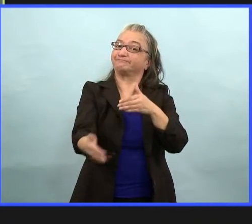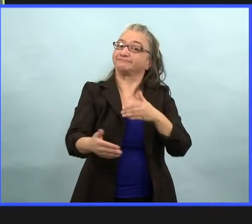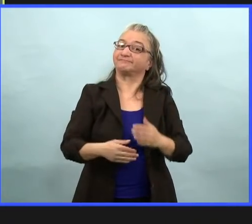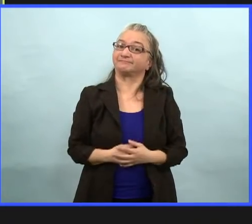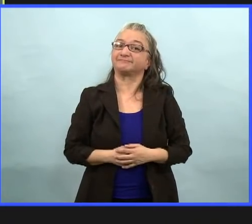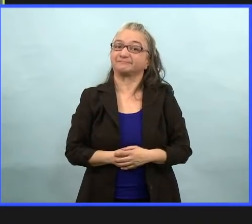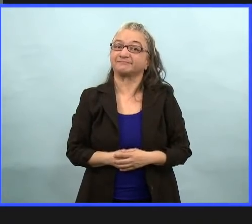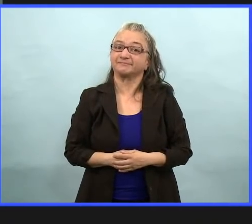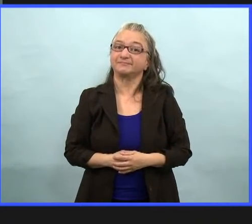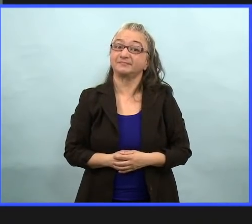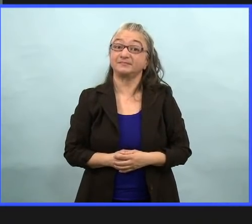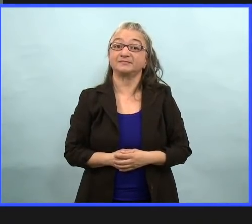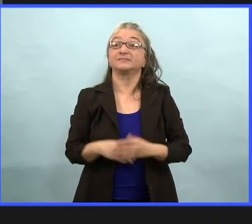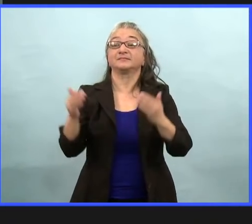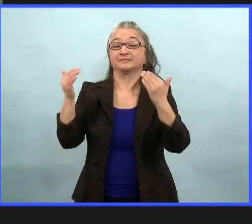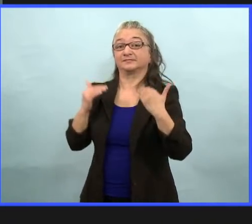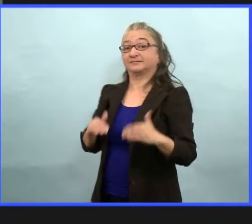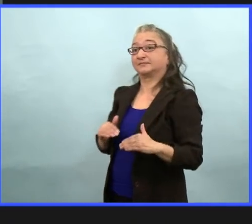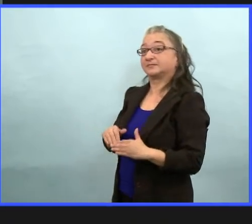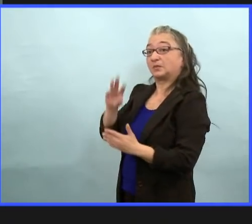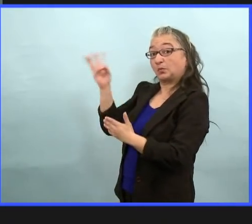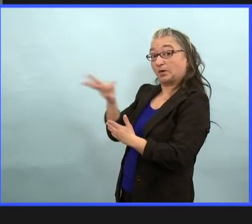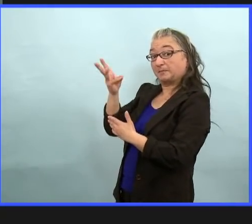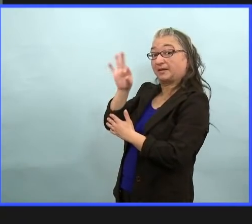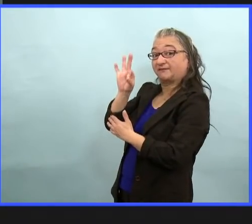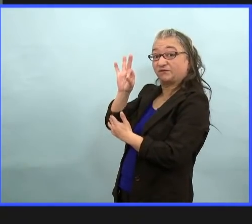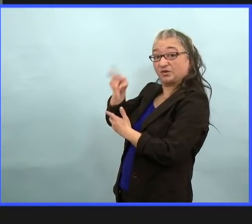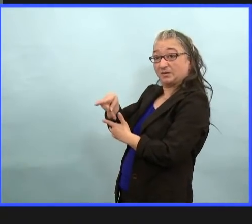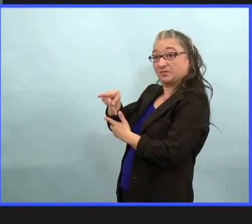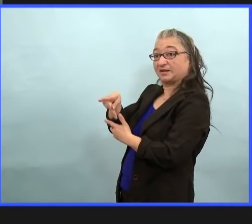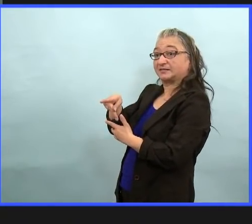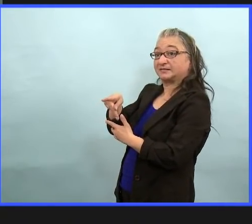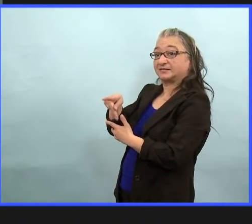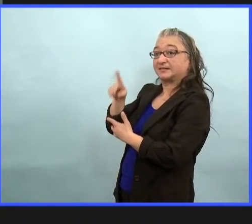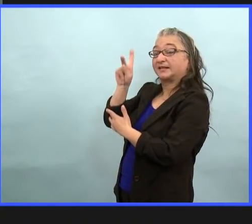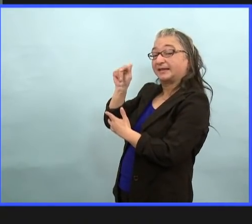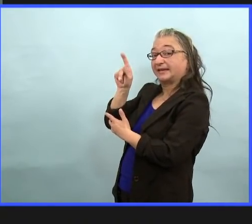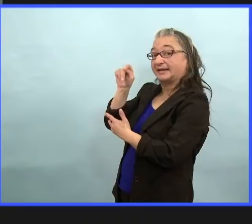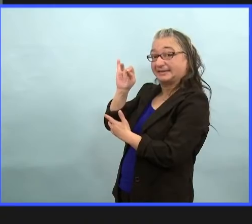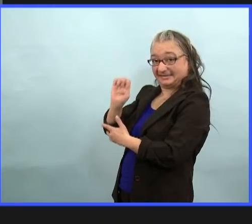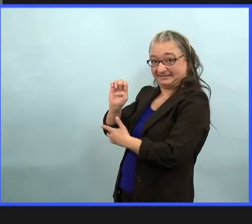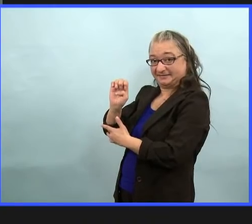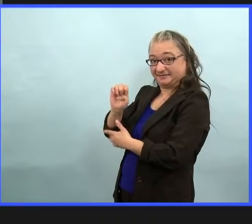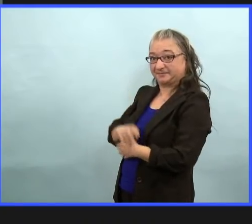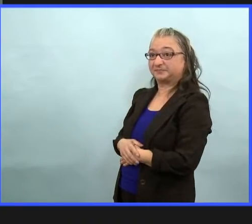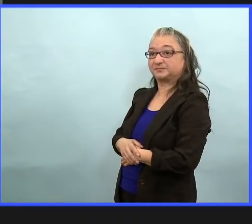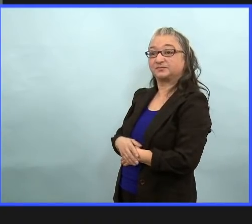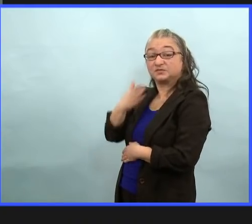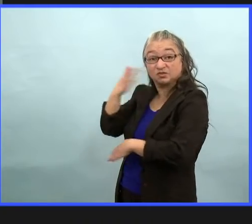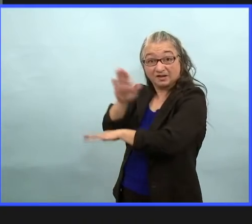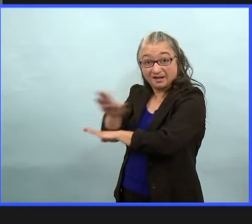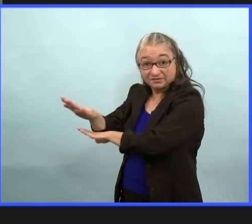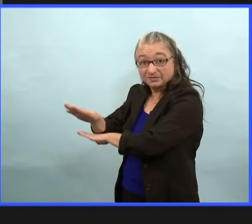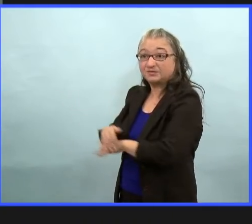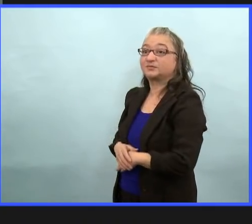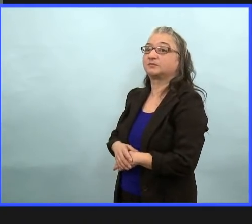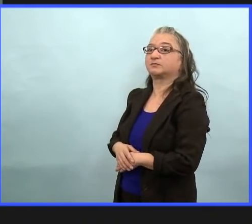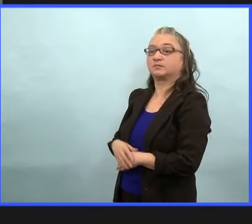from the winnipeg free press katie good afternoon i have a question for dr anderson